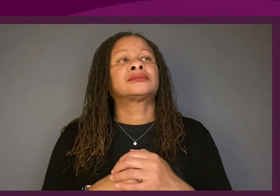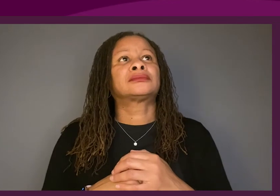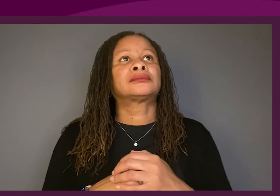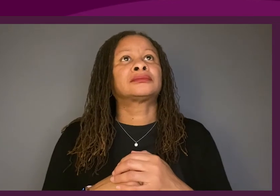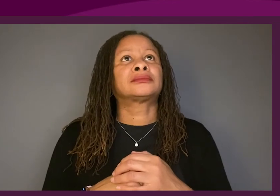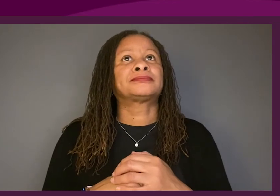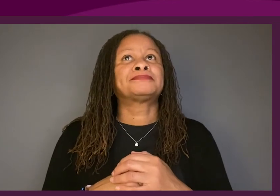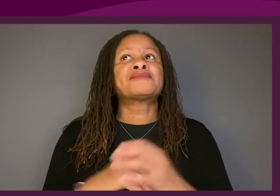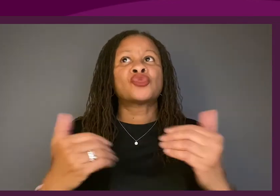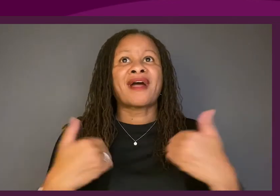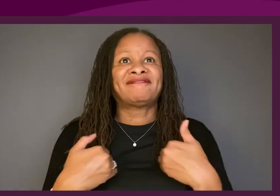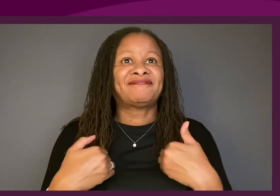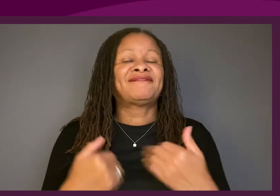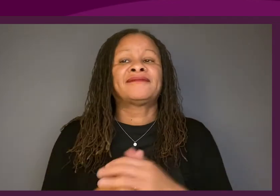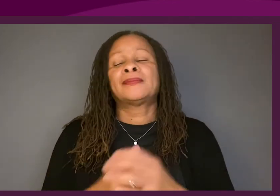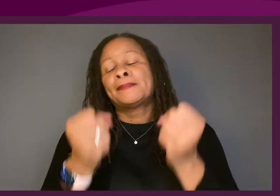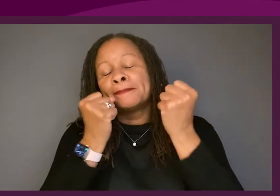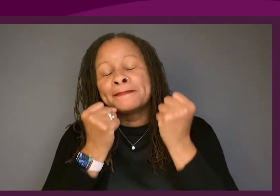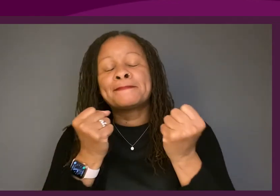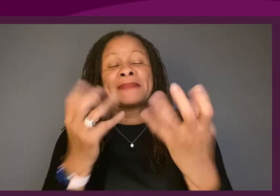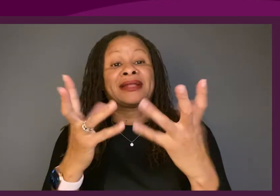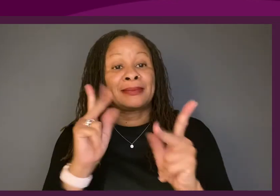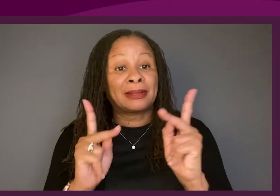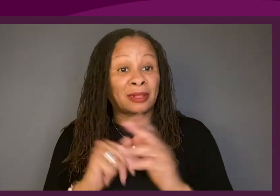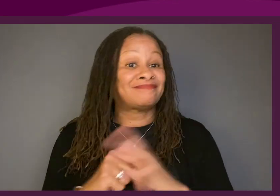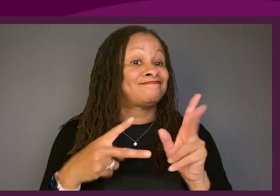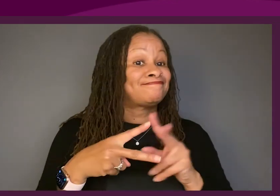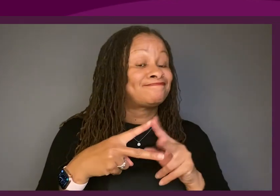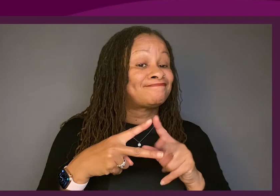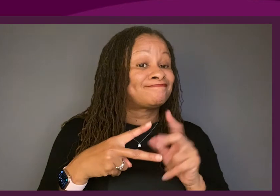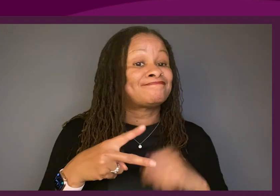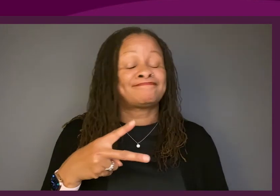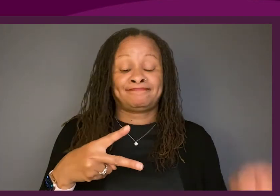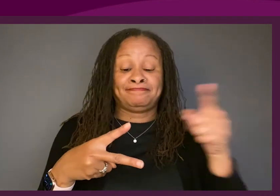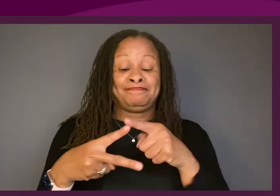had COVID and were moved out of the acute care beds and into these long-term facility